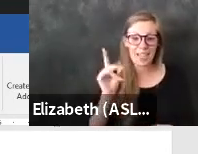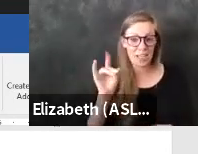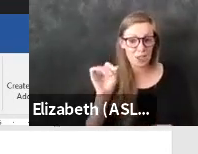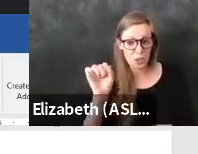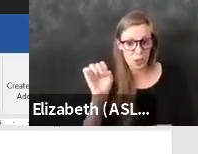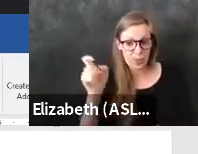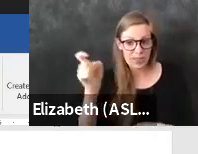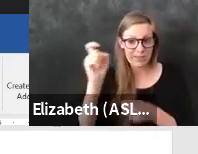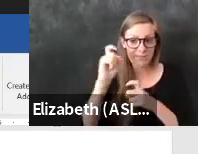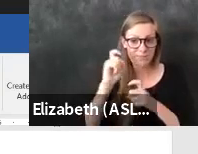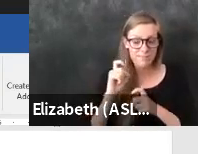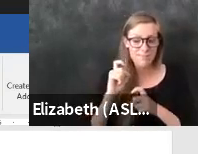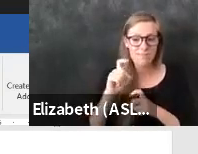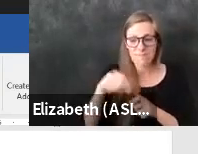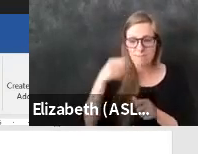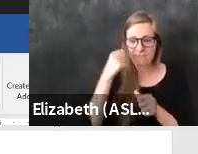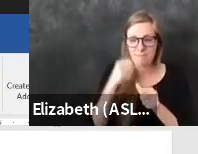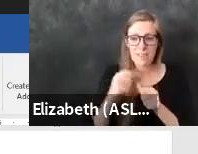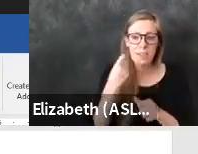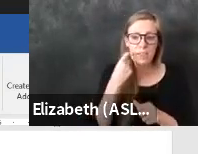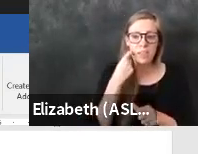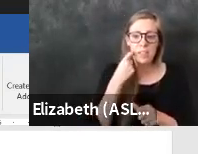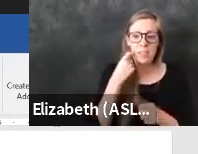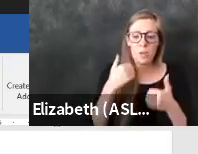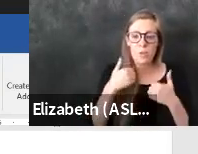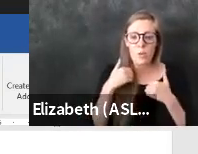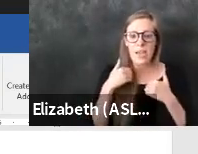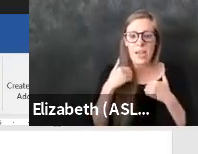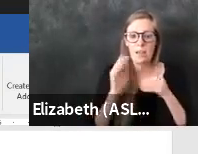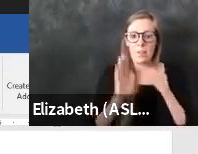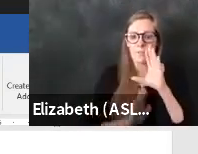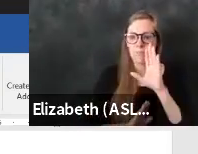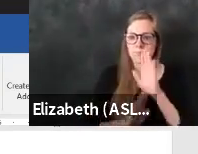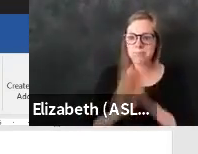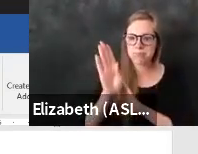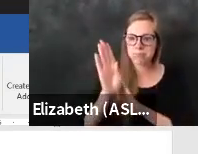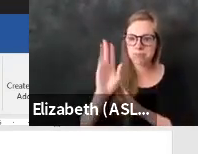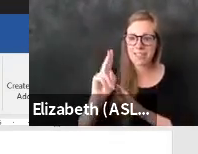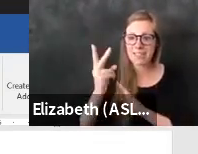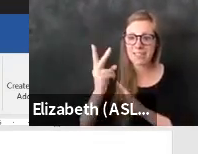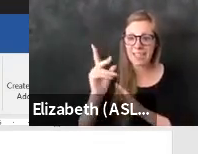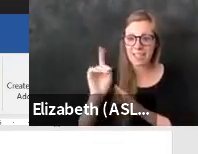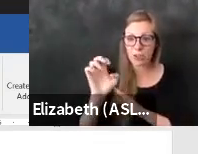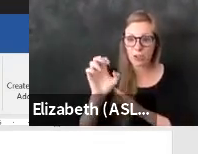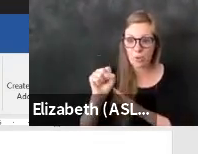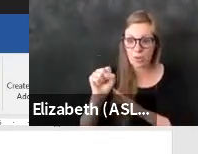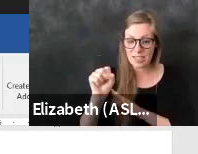If you'll remember, recently we had a big spike in second doses that were required.